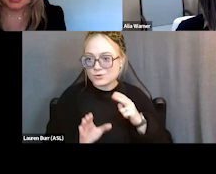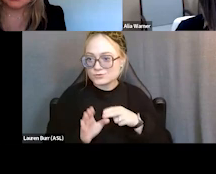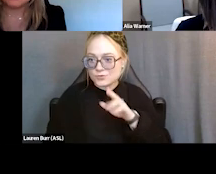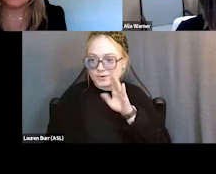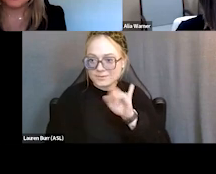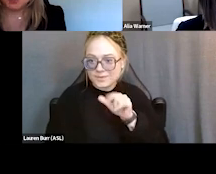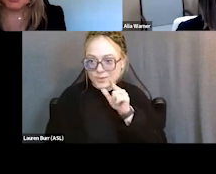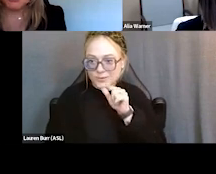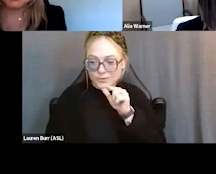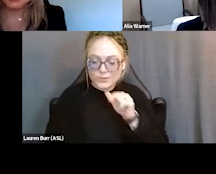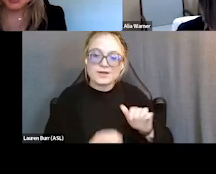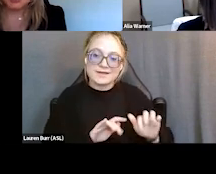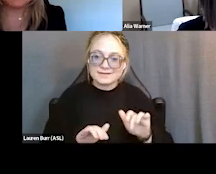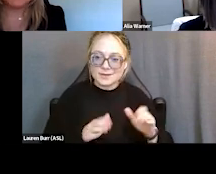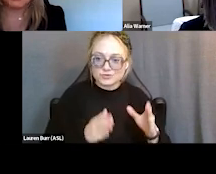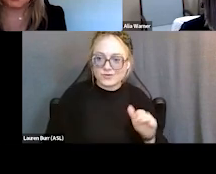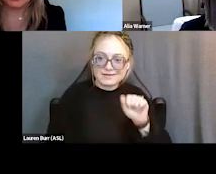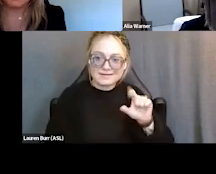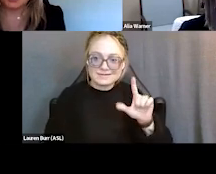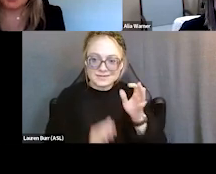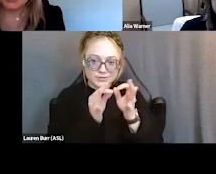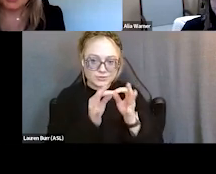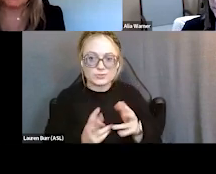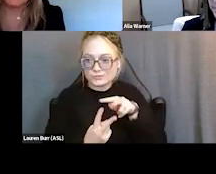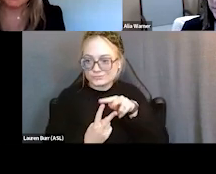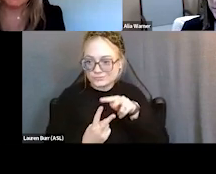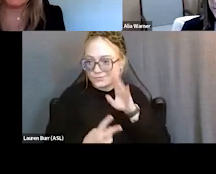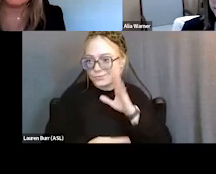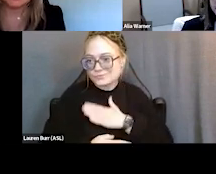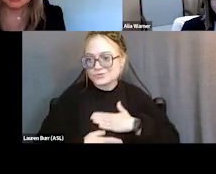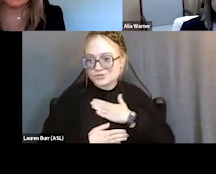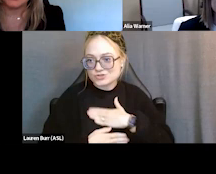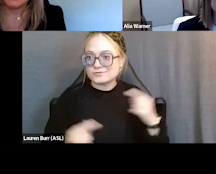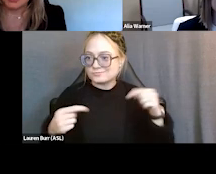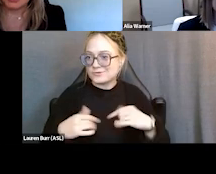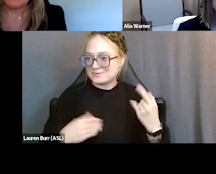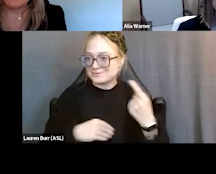and a live captioner. So we really appreciate them joining us today.